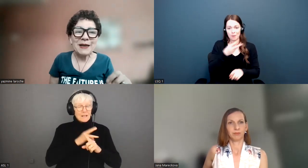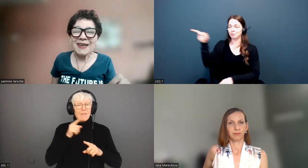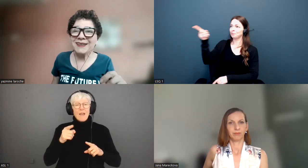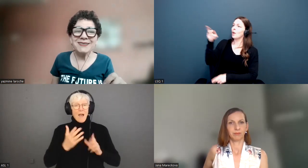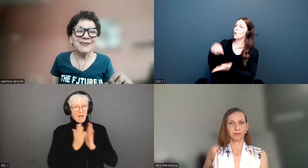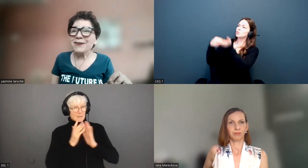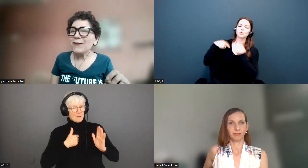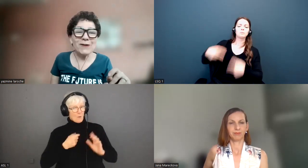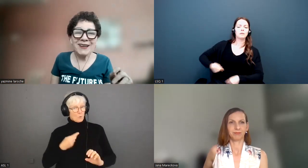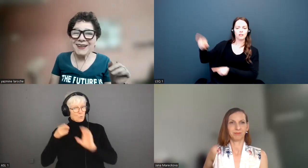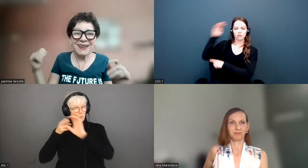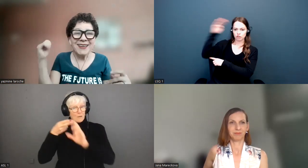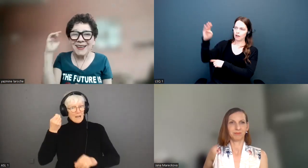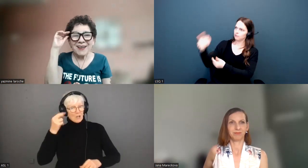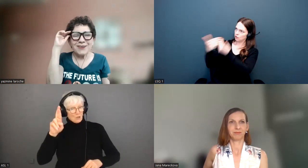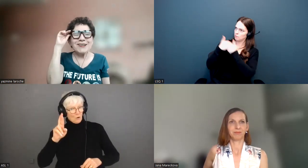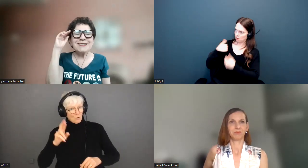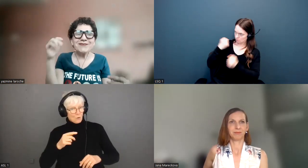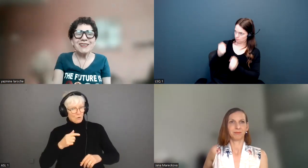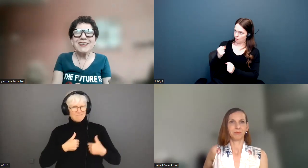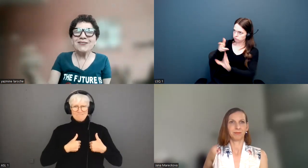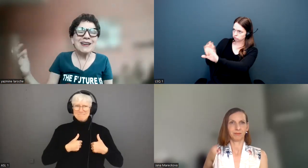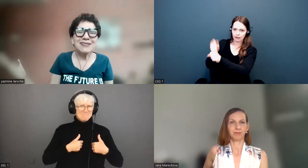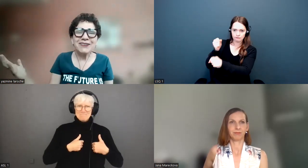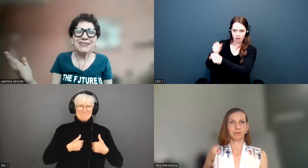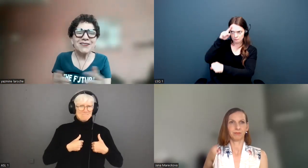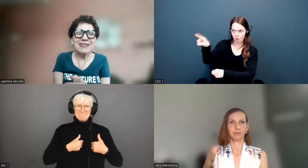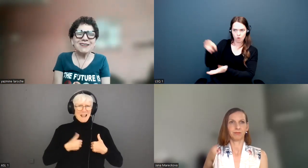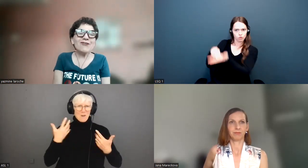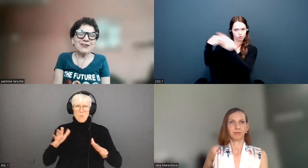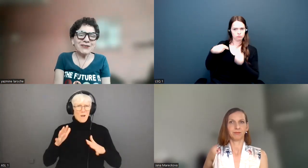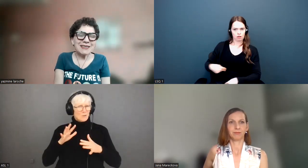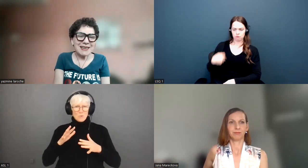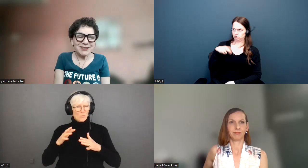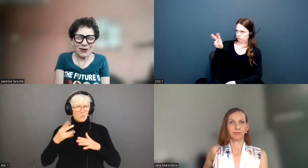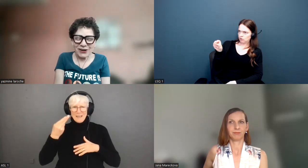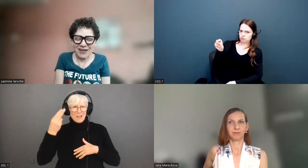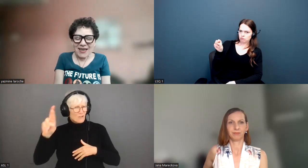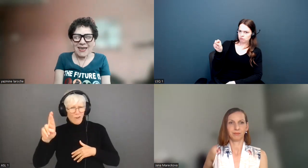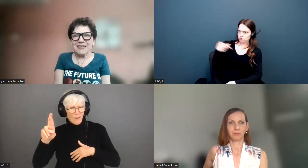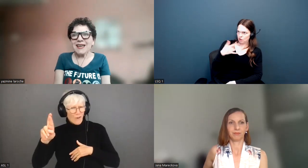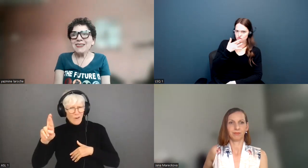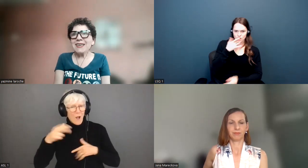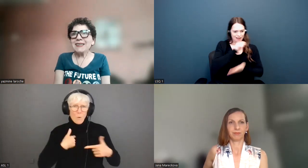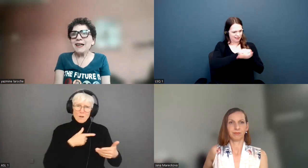help them and I said no I wanted to be a writer so I didn't want to work in HR and I think